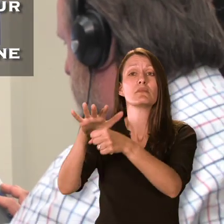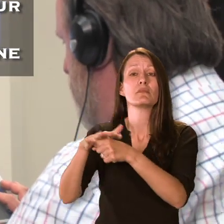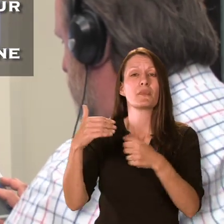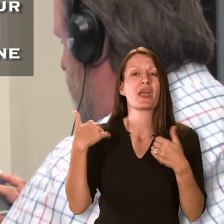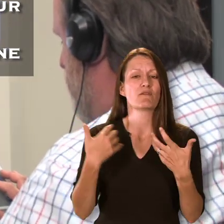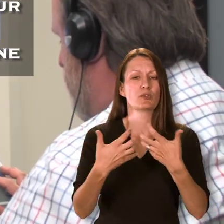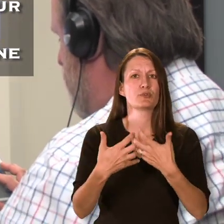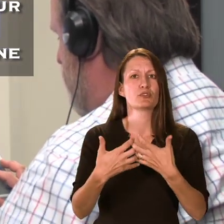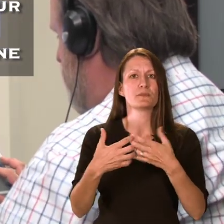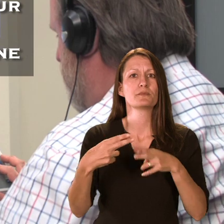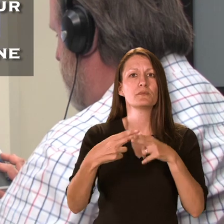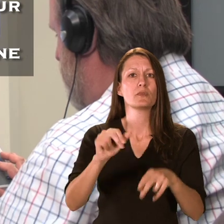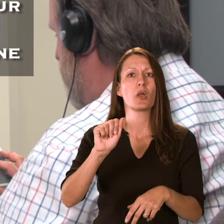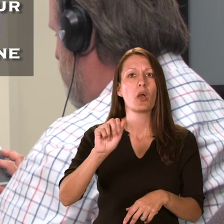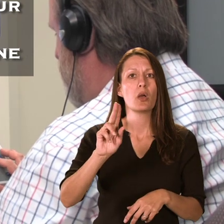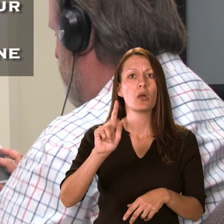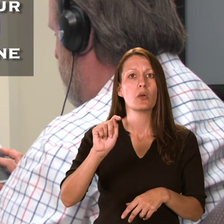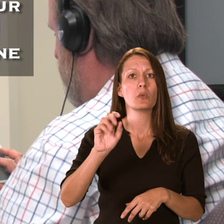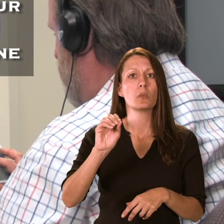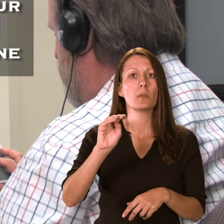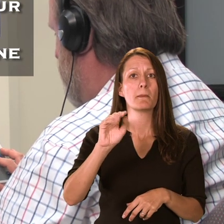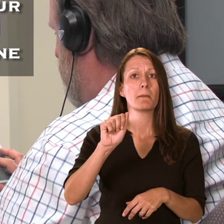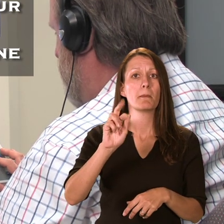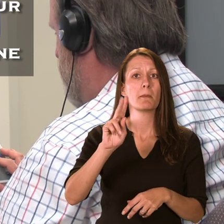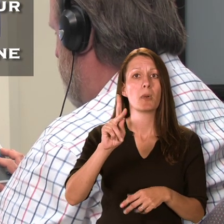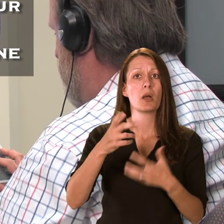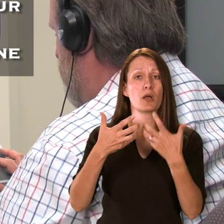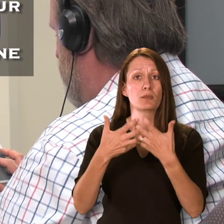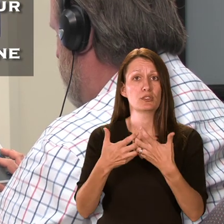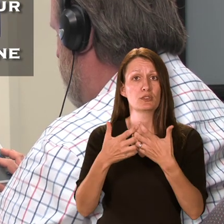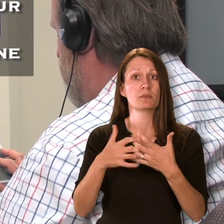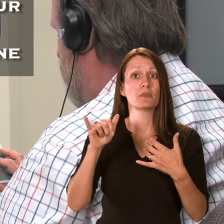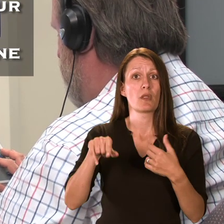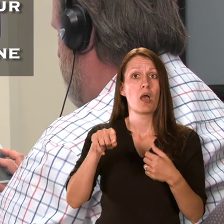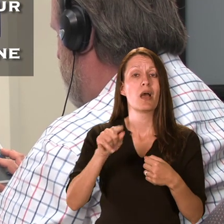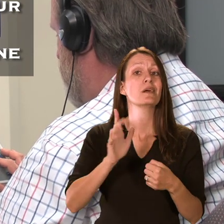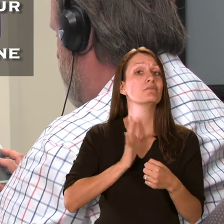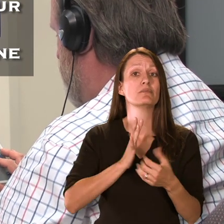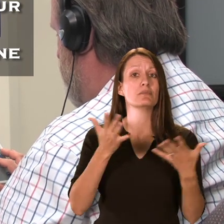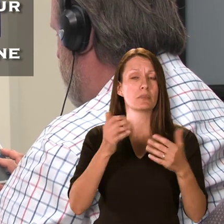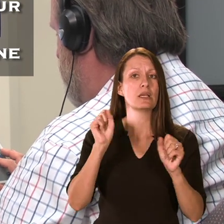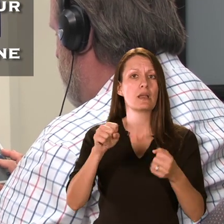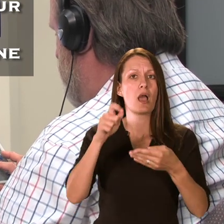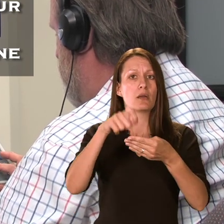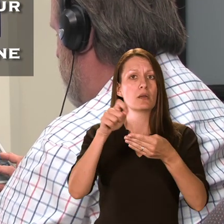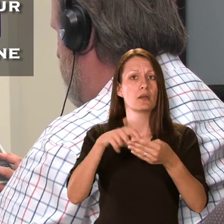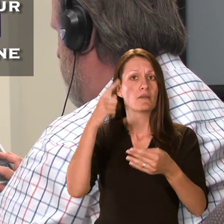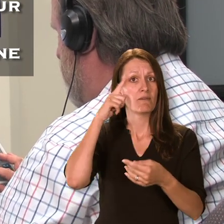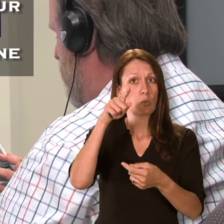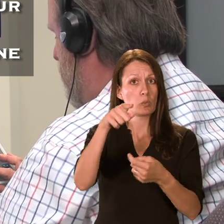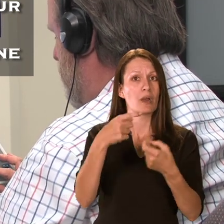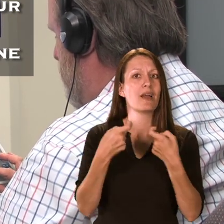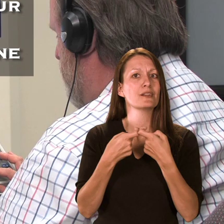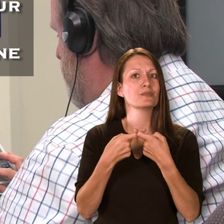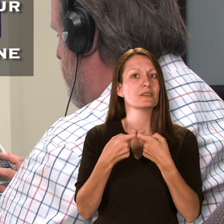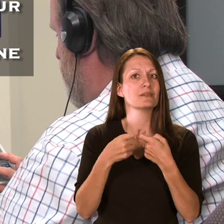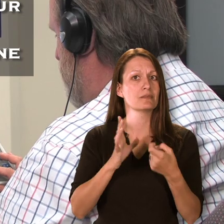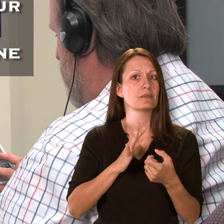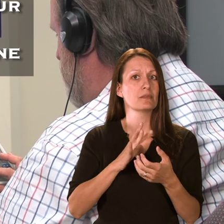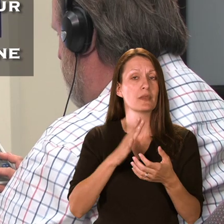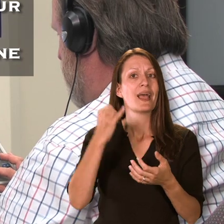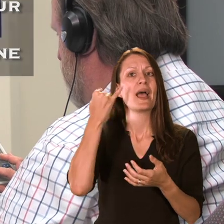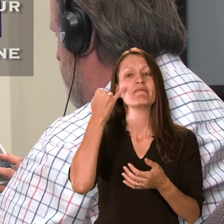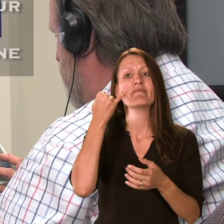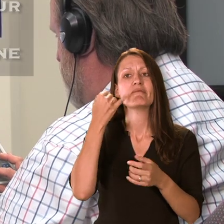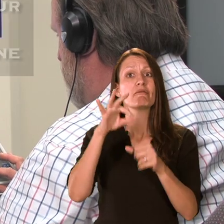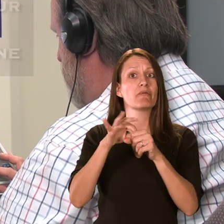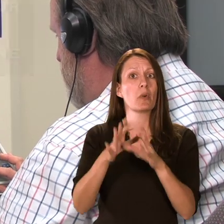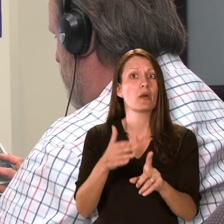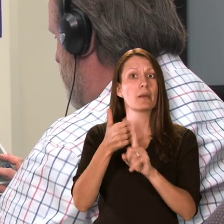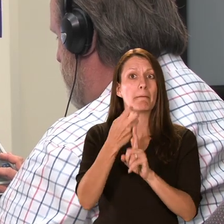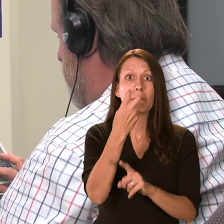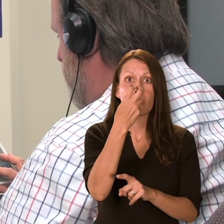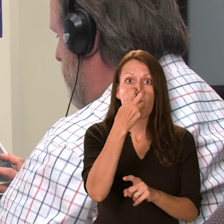that can mark your ballot for you electronically.